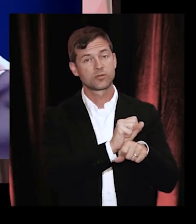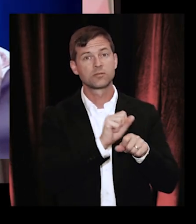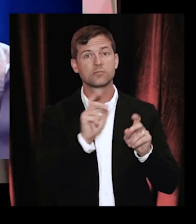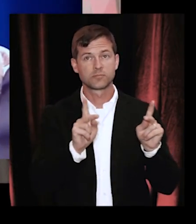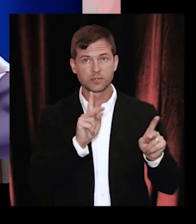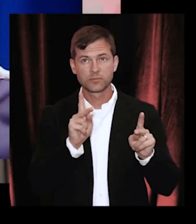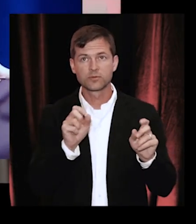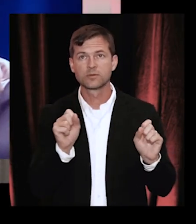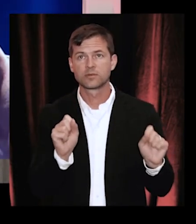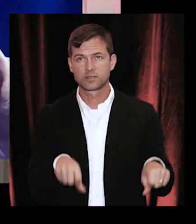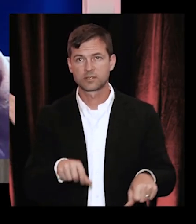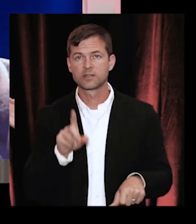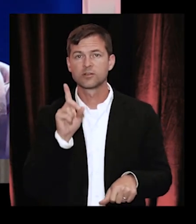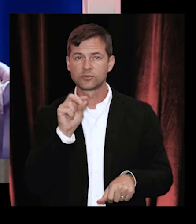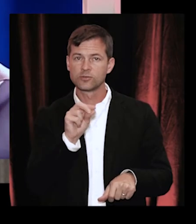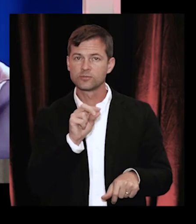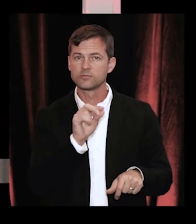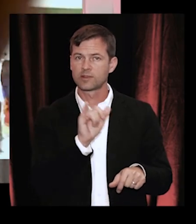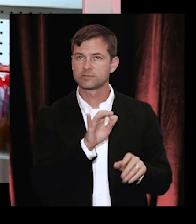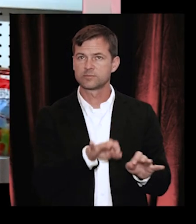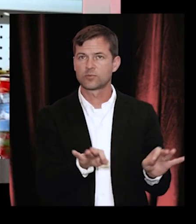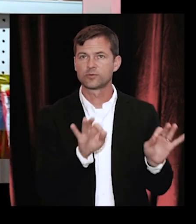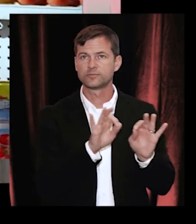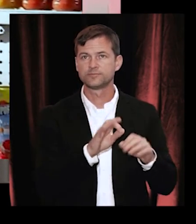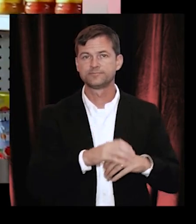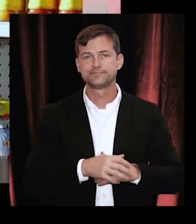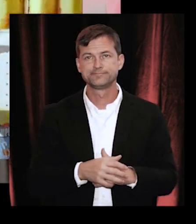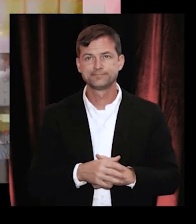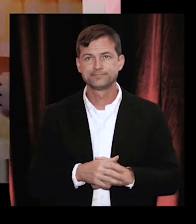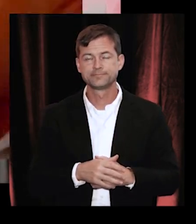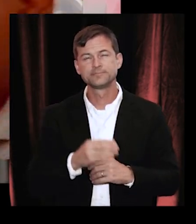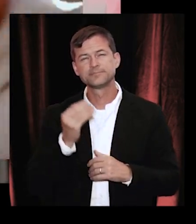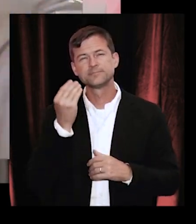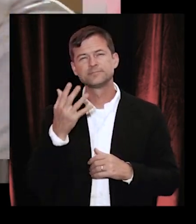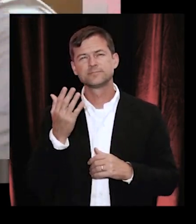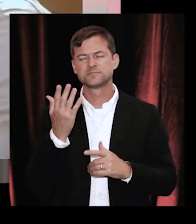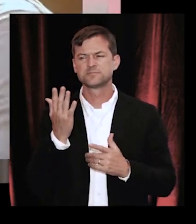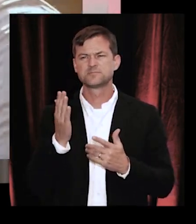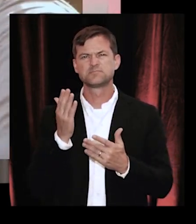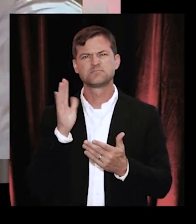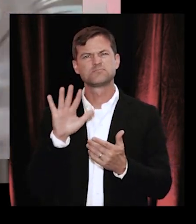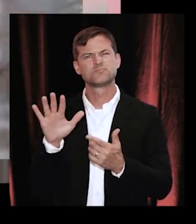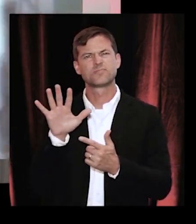It's what people can do that matters. Nearly 50 million Americans have disabilities. Capitalize